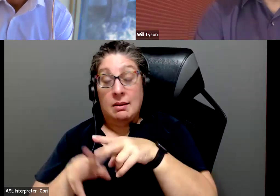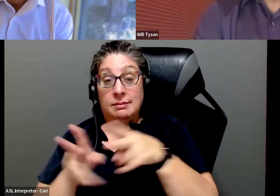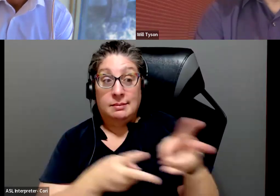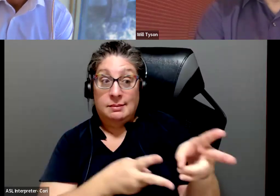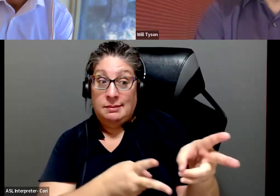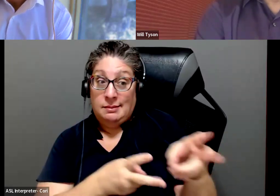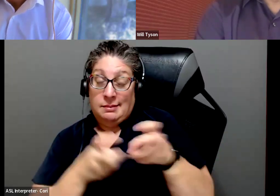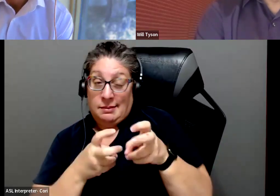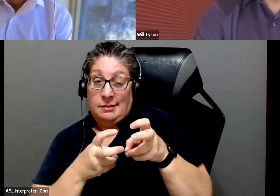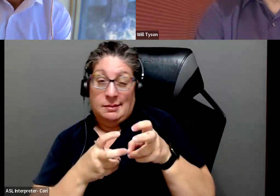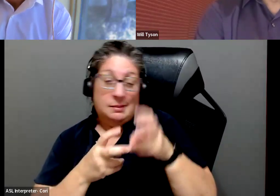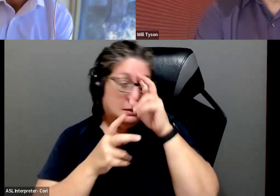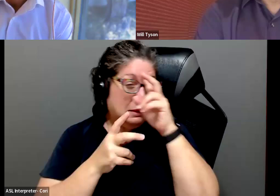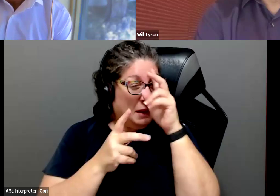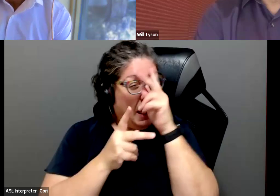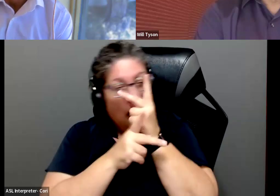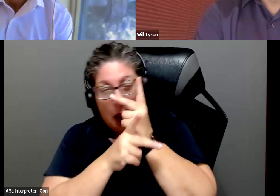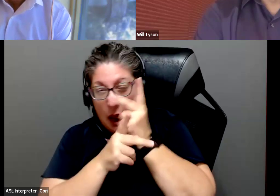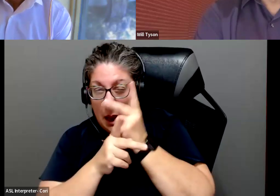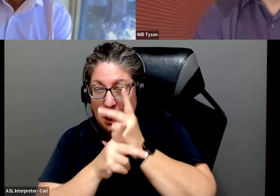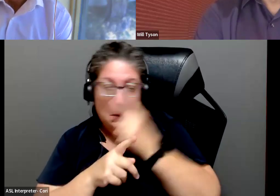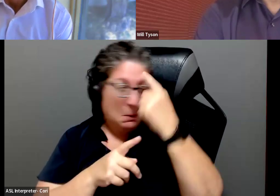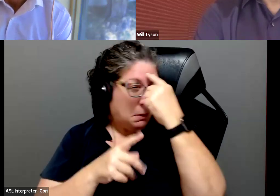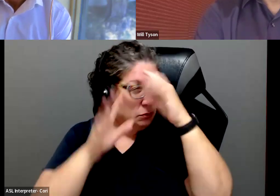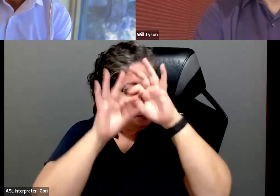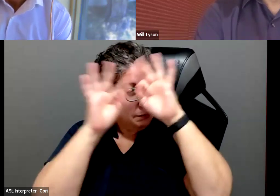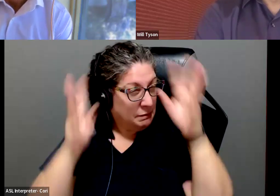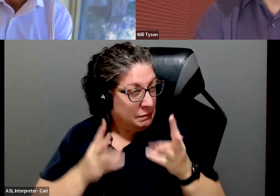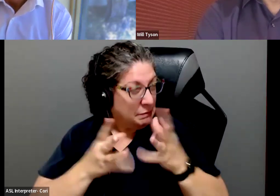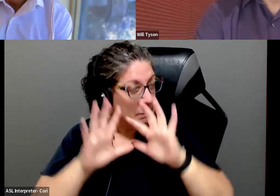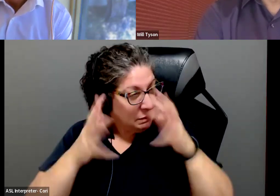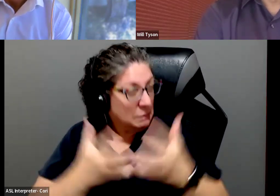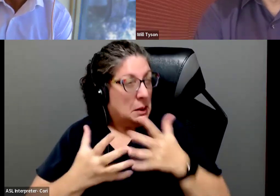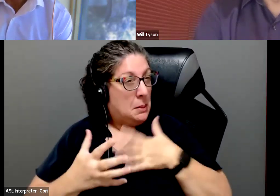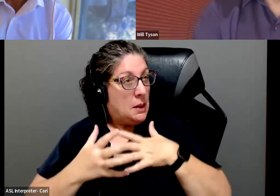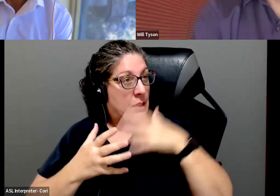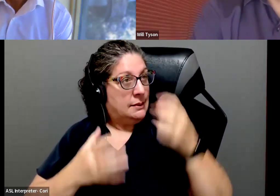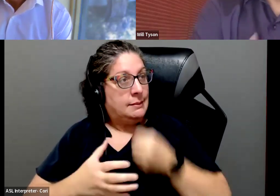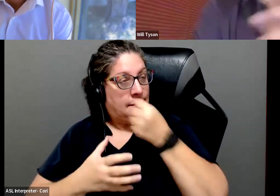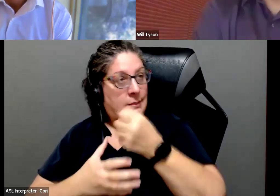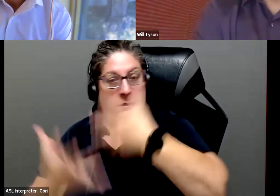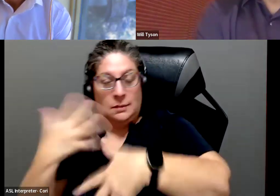quantitative, analytical brain work into sociology. And at the time,